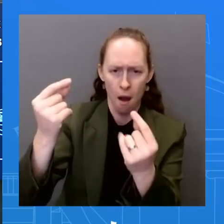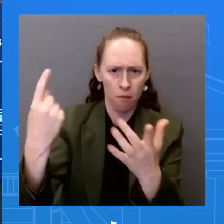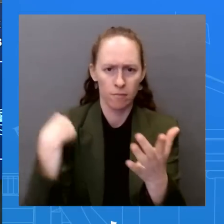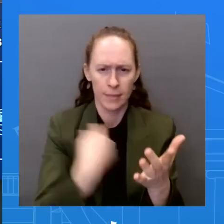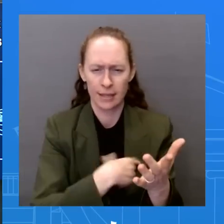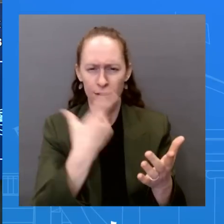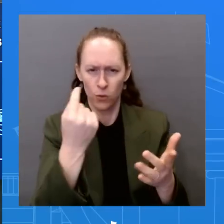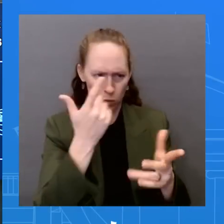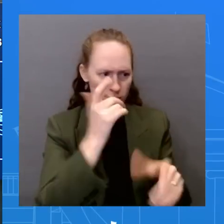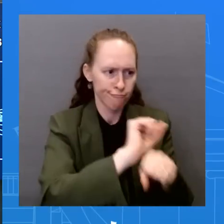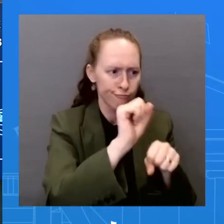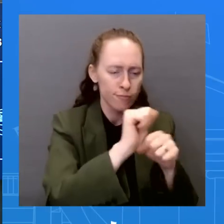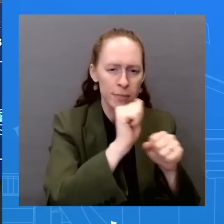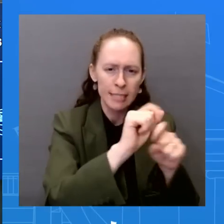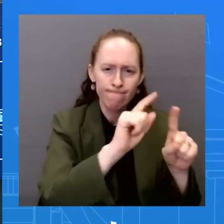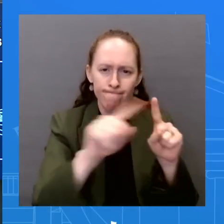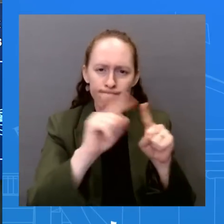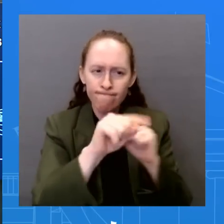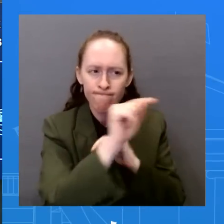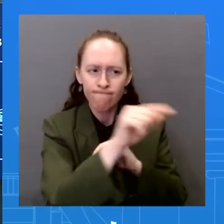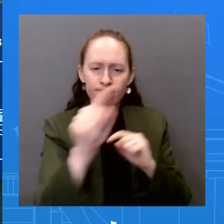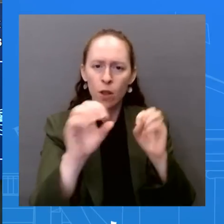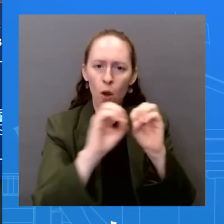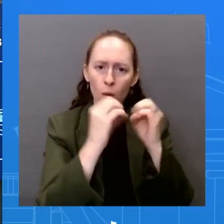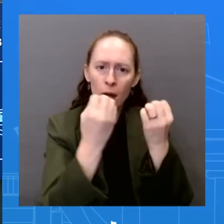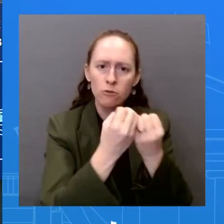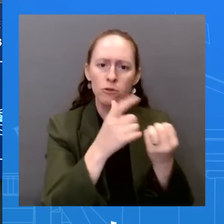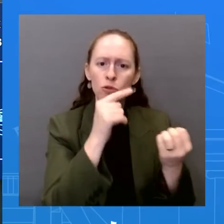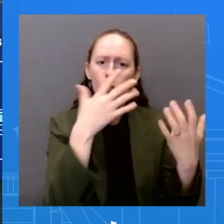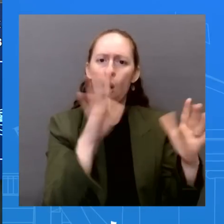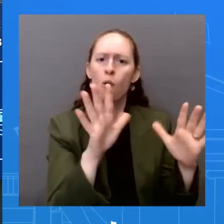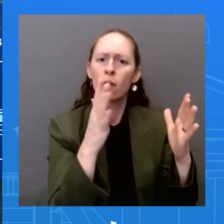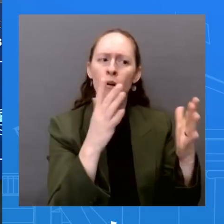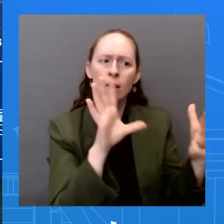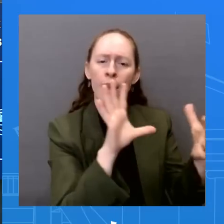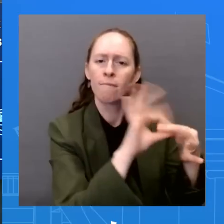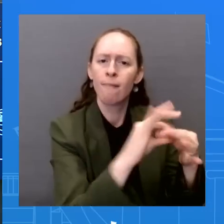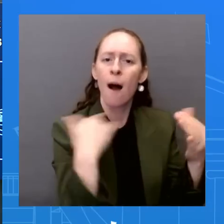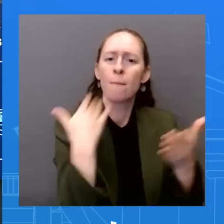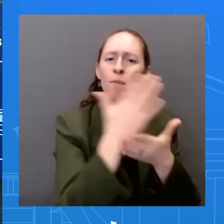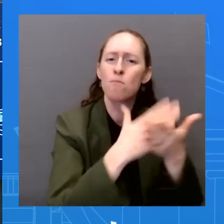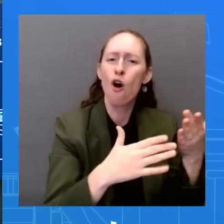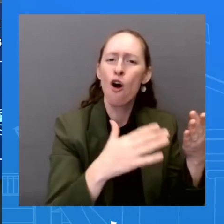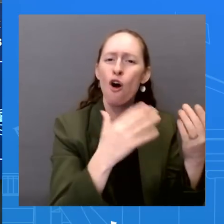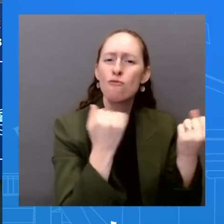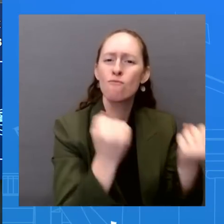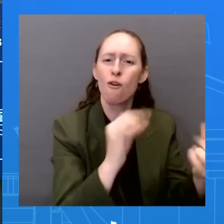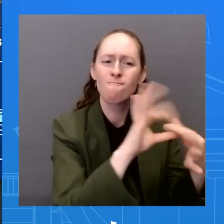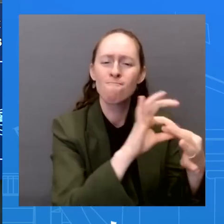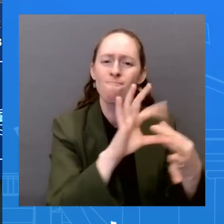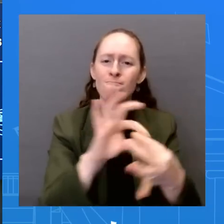And a lot of the communication there has been about really facilitating the materials that they need to be trusted messengers,